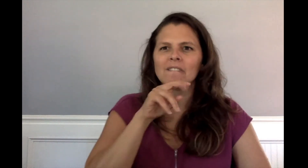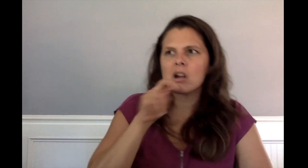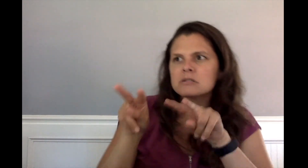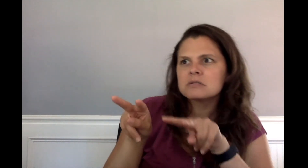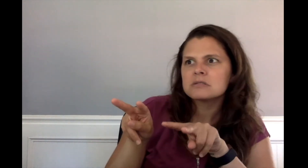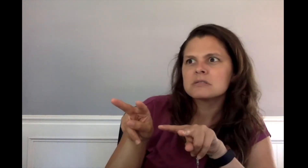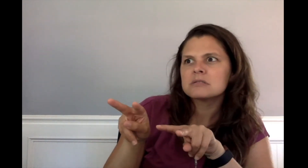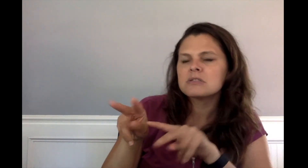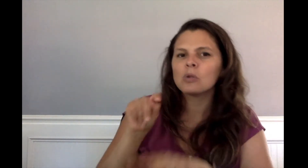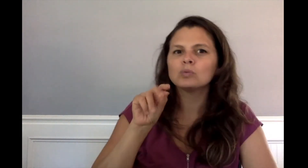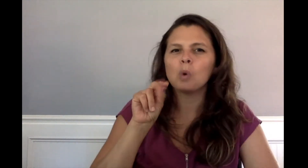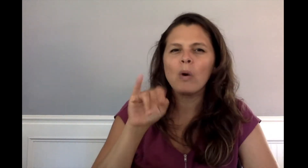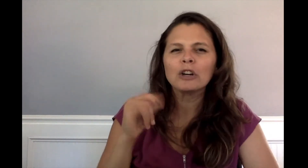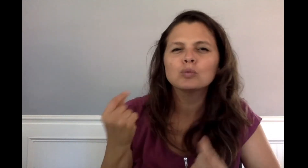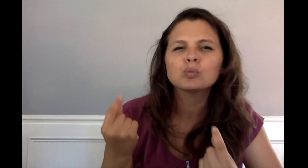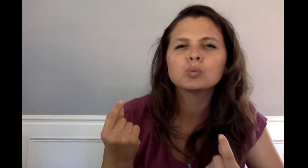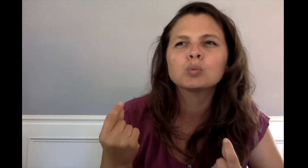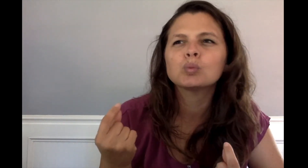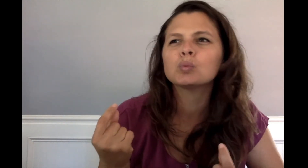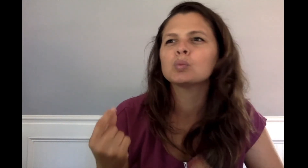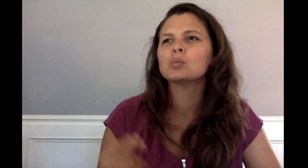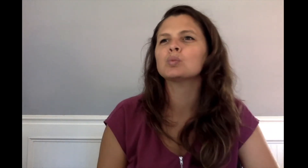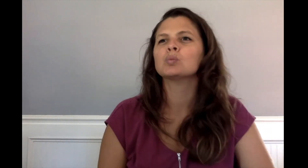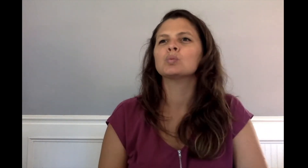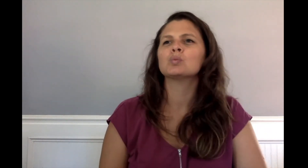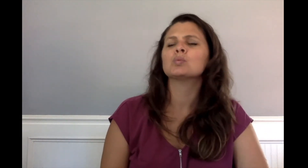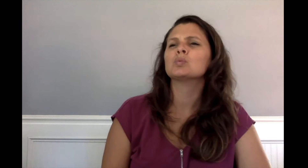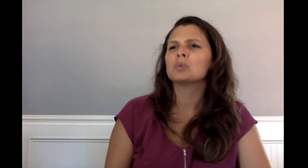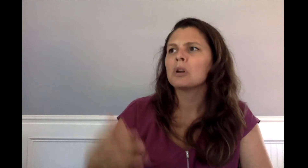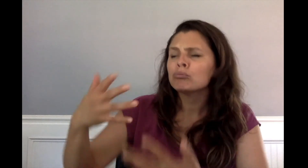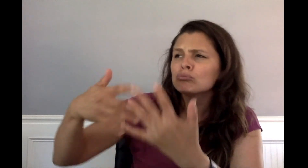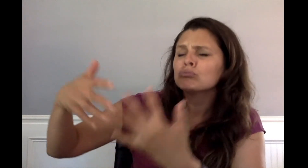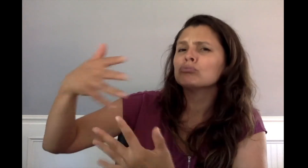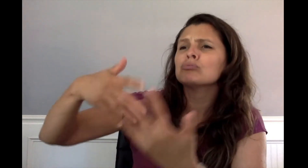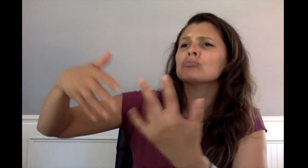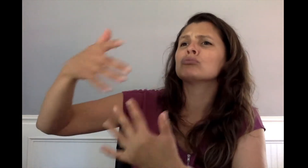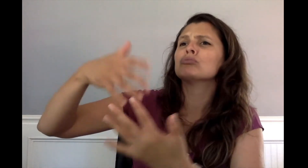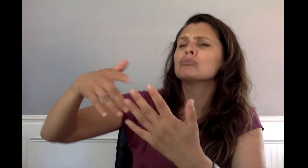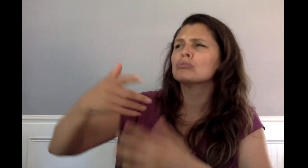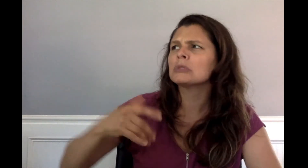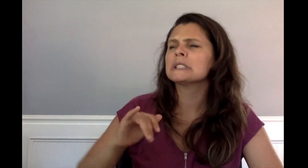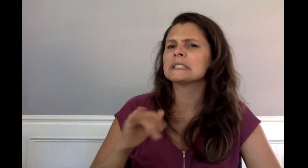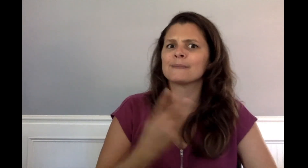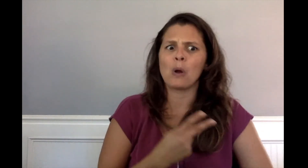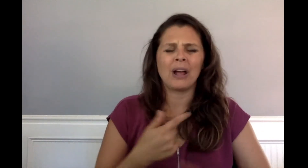Charlie and Frog watched Toni mingle in the great